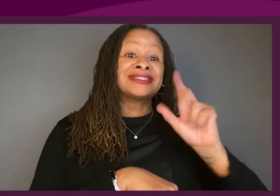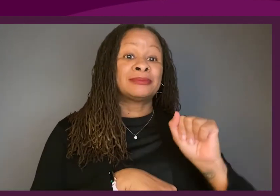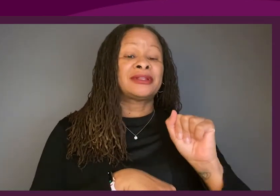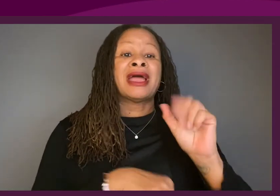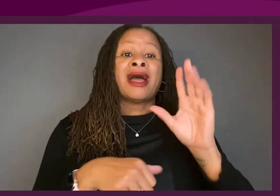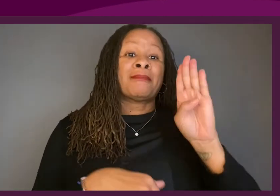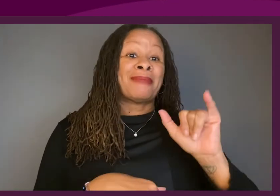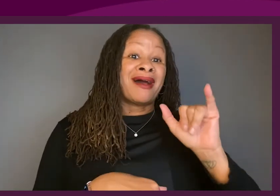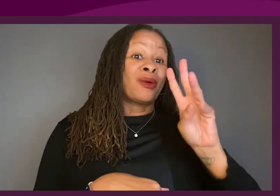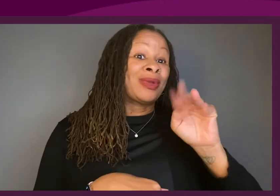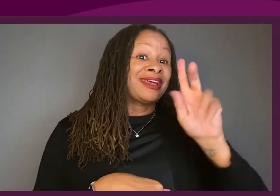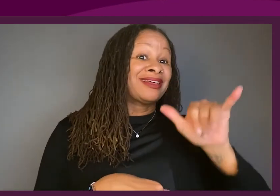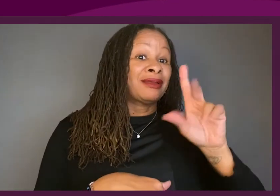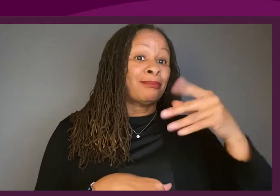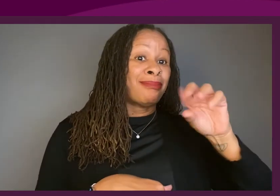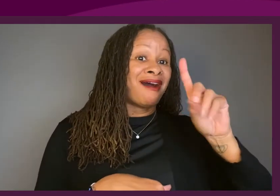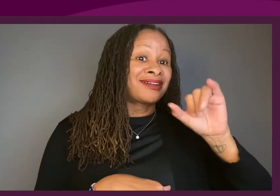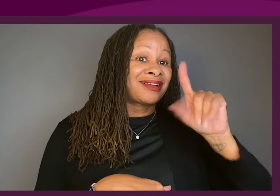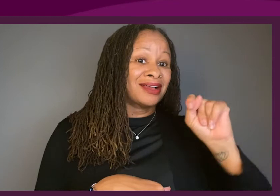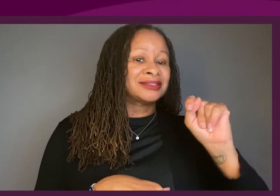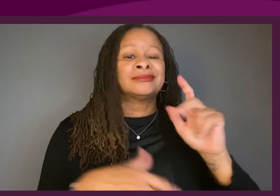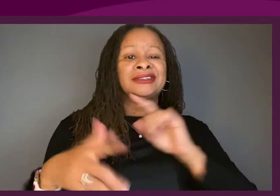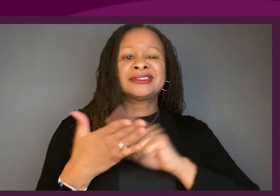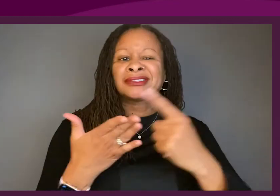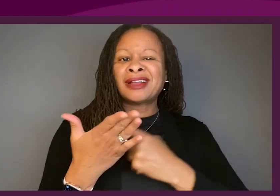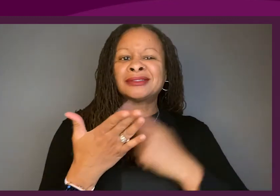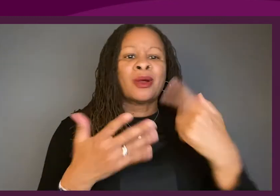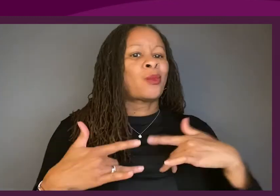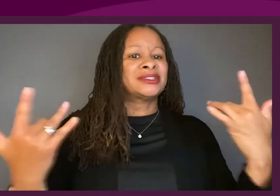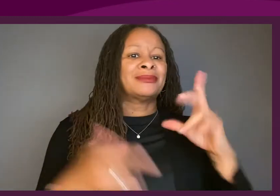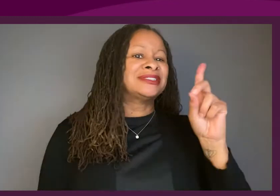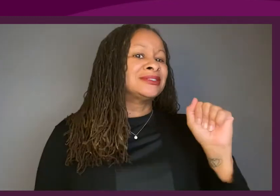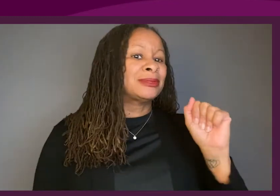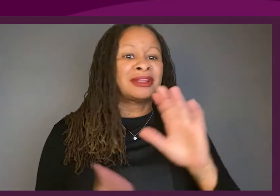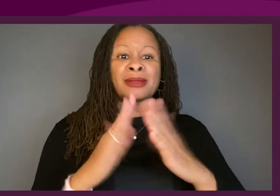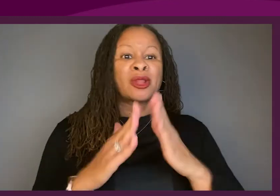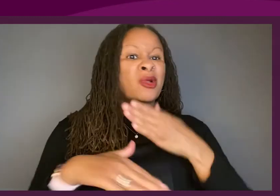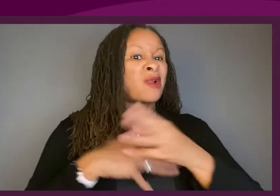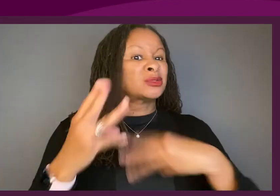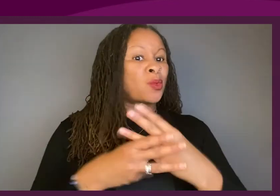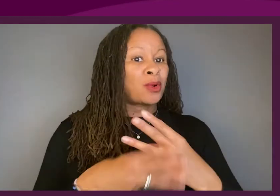on Disability's biweekly podcast, where we'll be discussing what's up in the disability community across the globe.